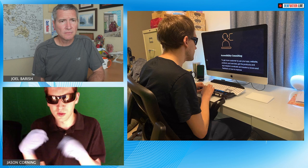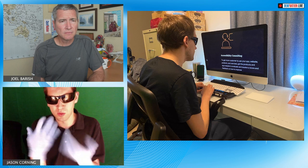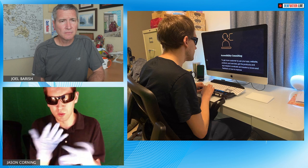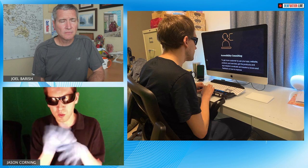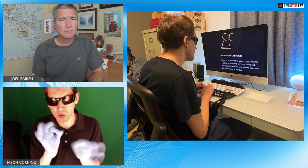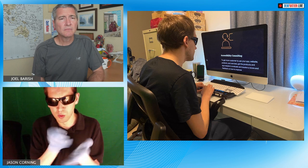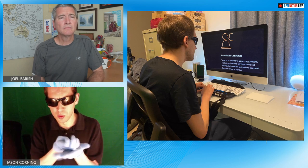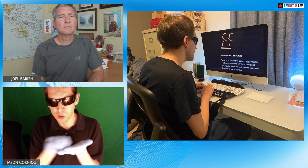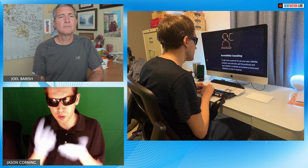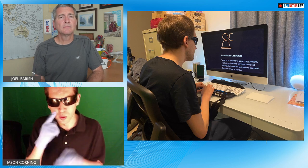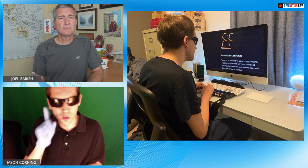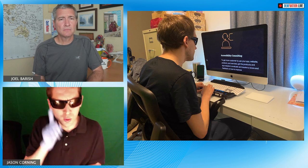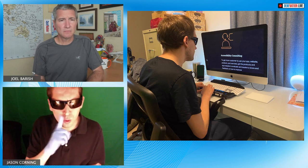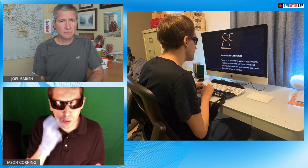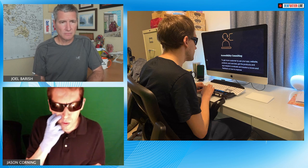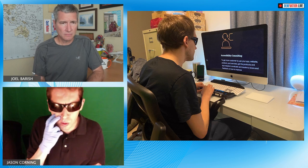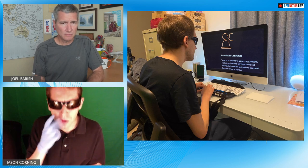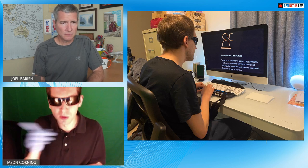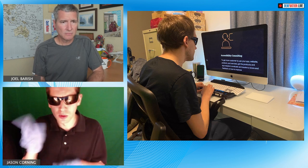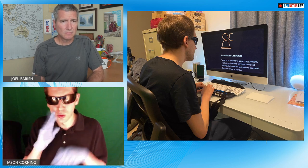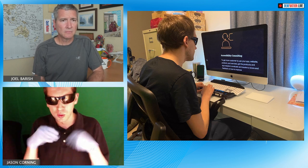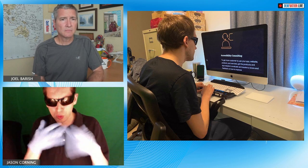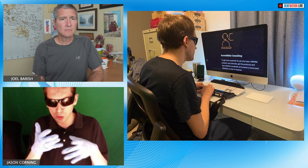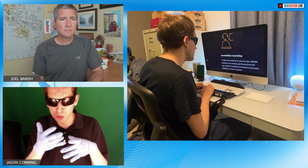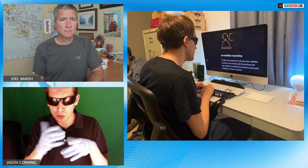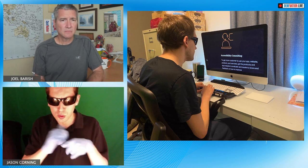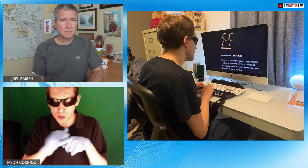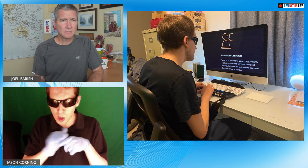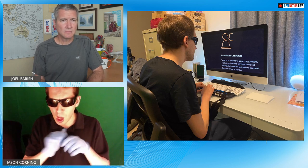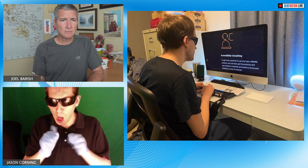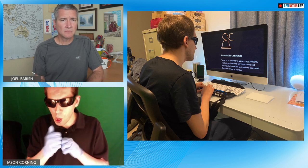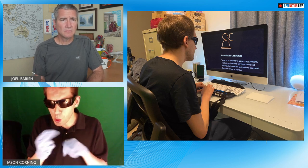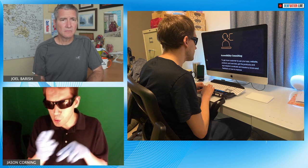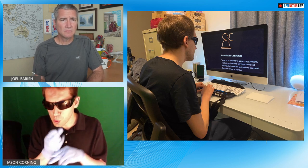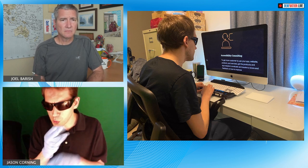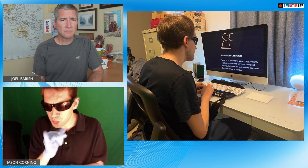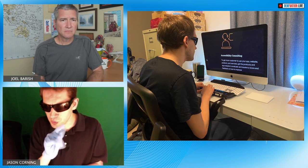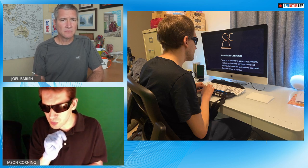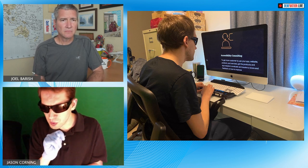they provide free equipment for deafblind they will provide training on how to use the equipment